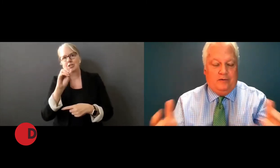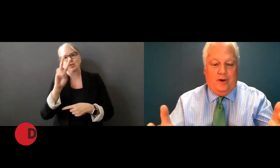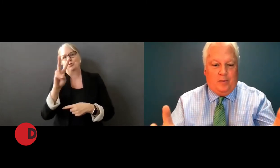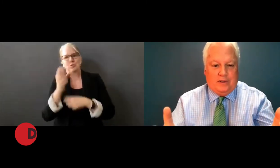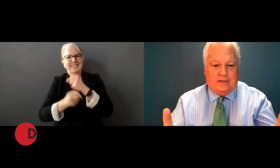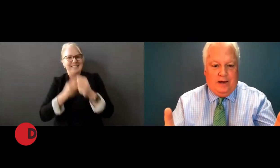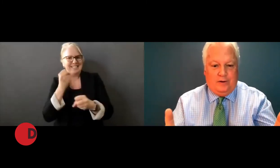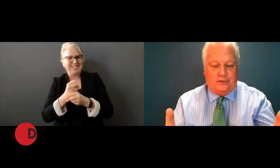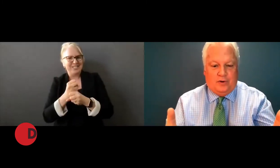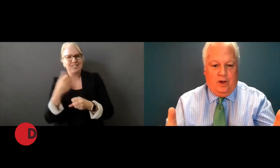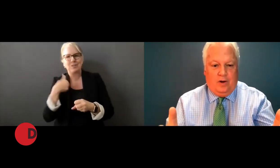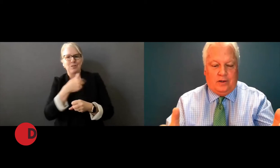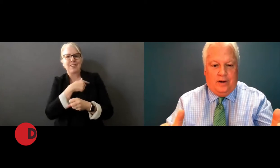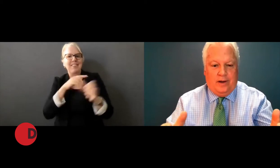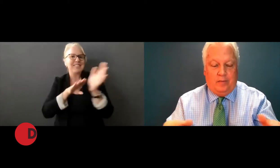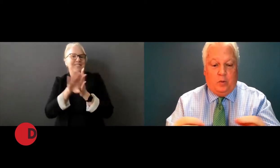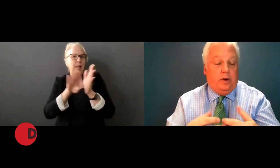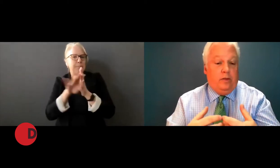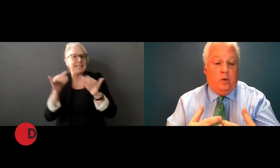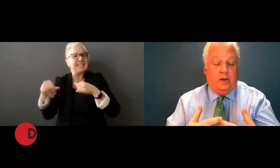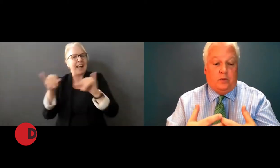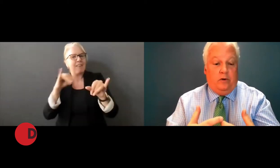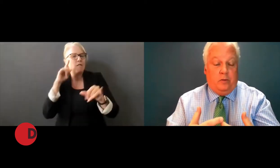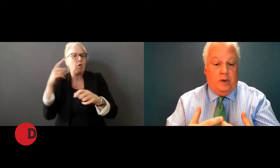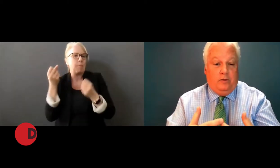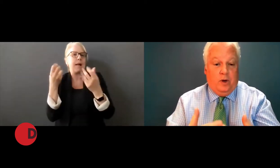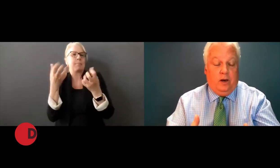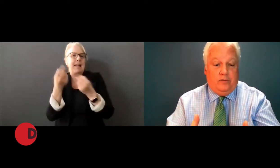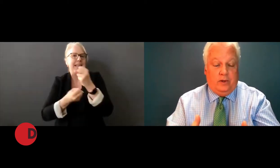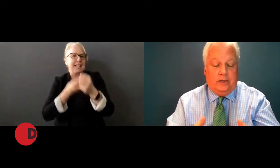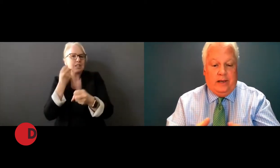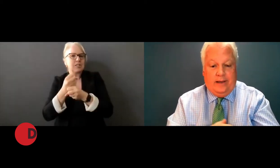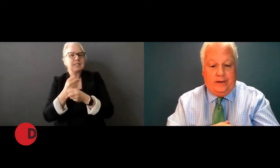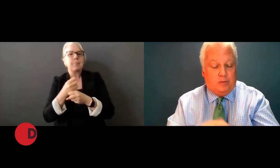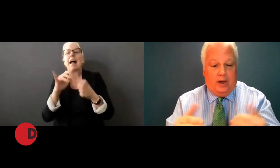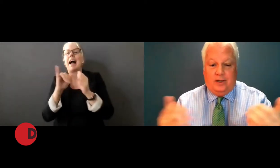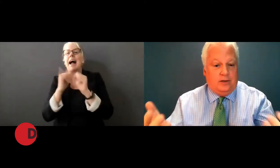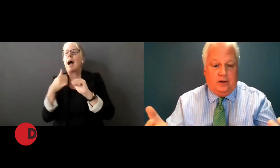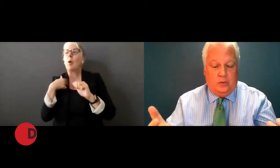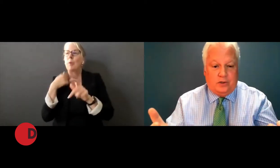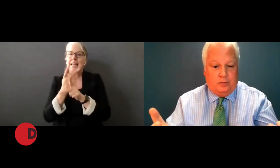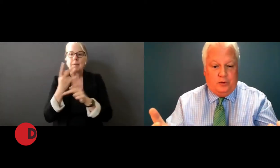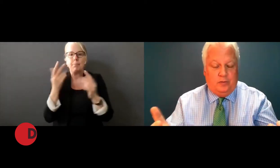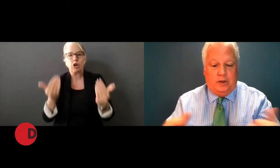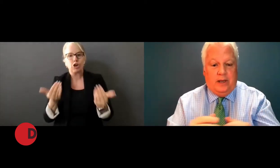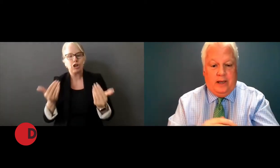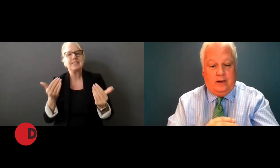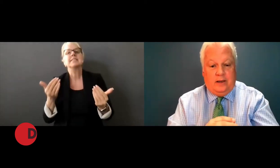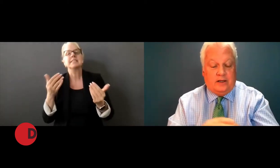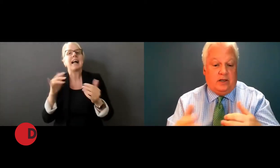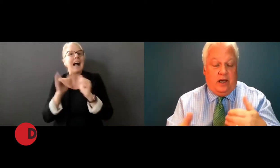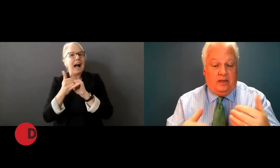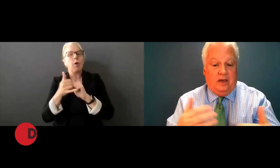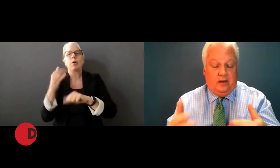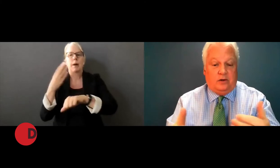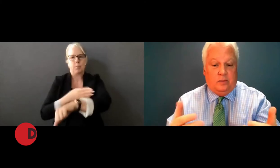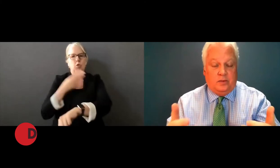Our organization has been in existence for 102 years and has developed standards for many years.